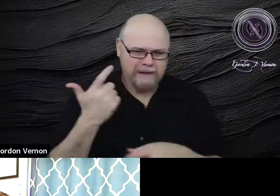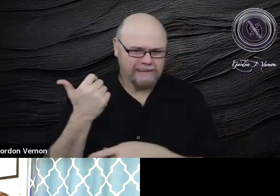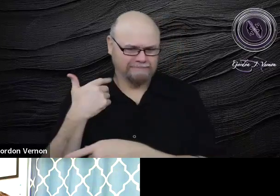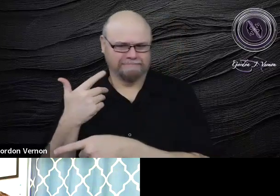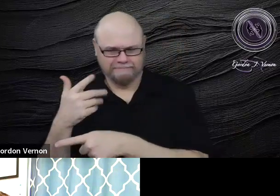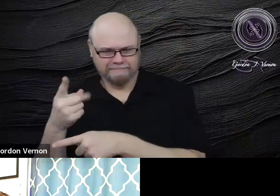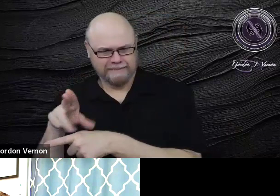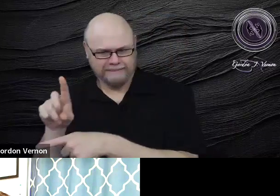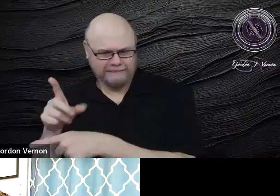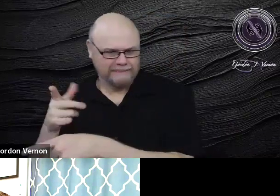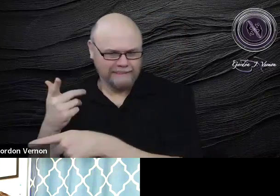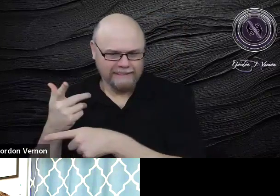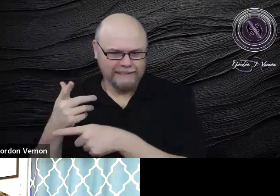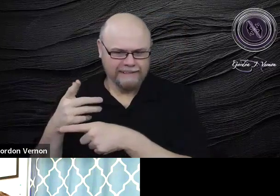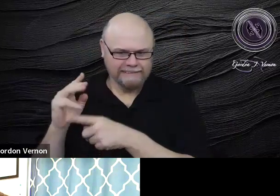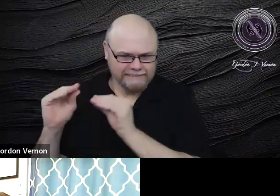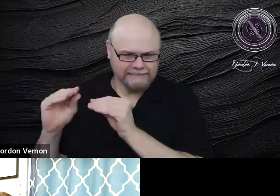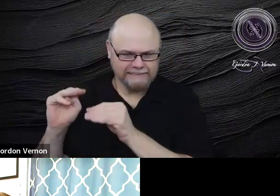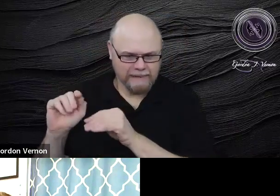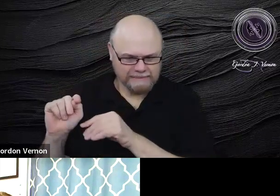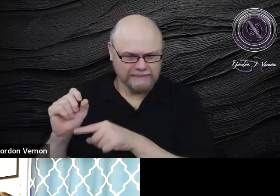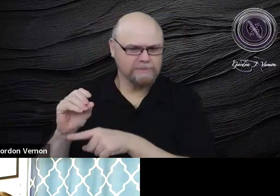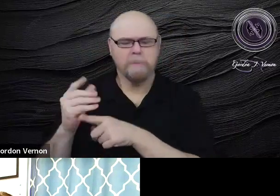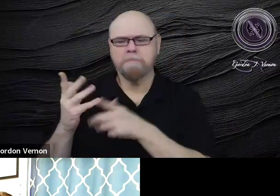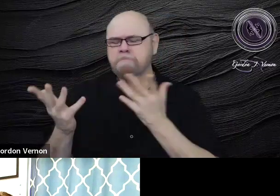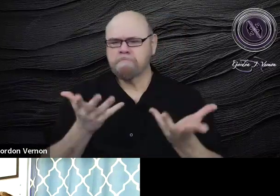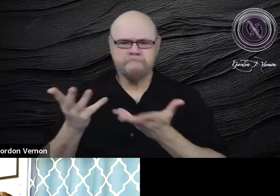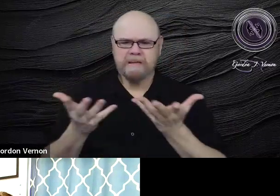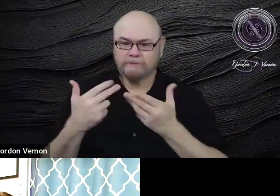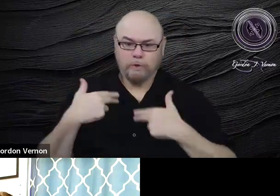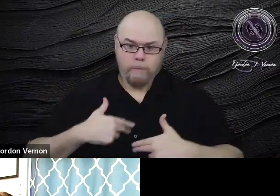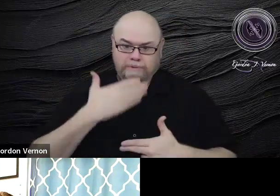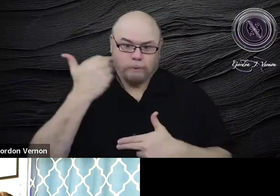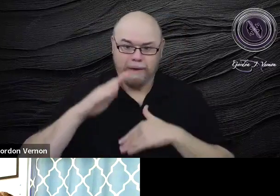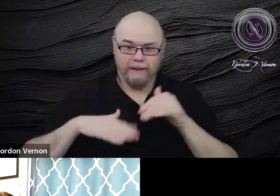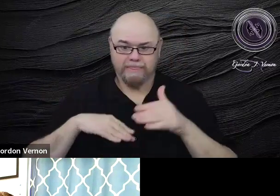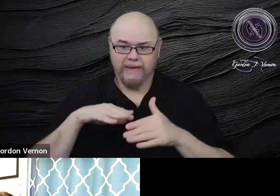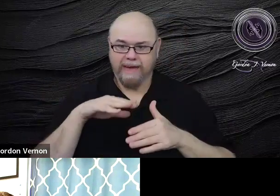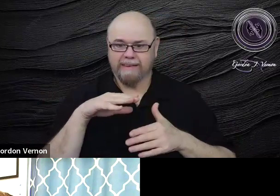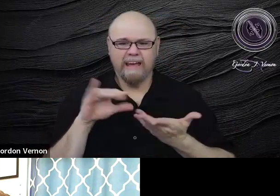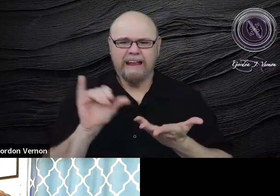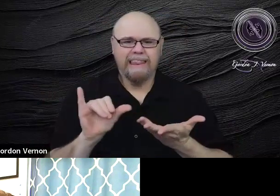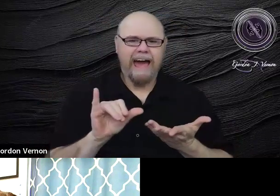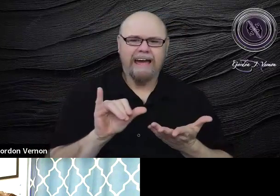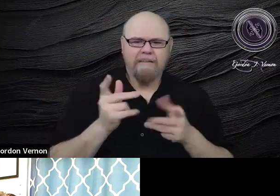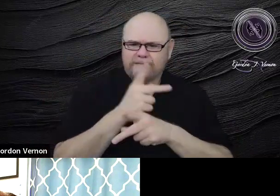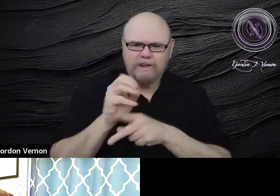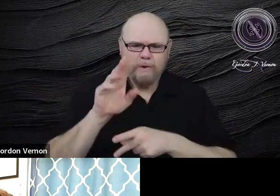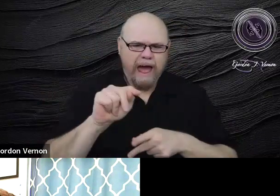supramodal attention abilities play a role. So usually, we measure auditory attention in our auditory attention paradigms,